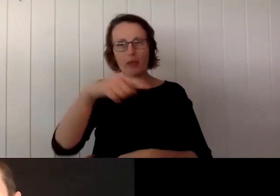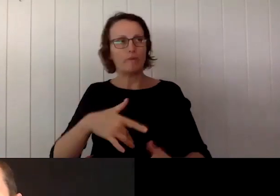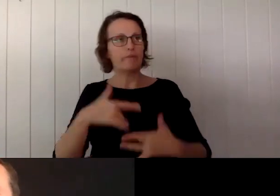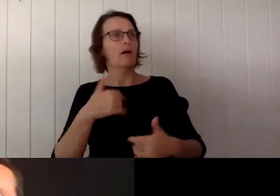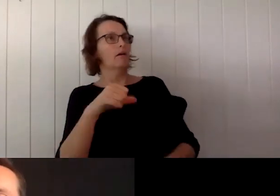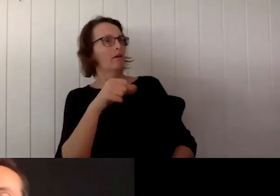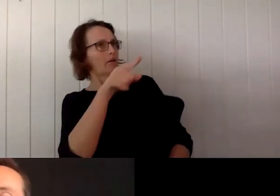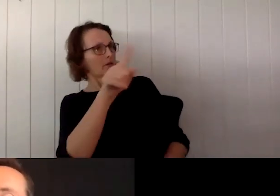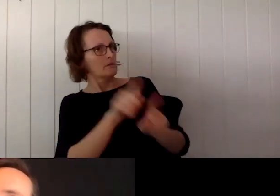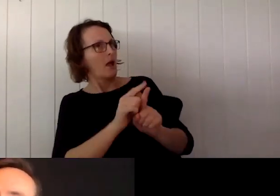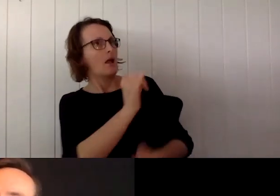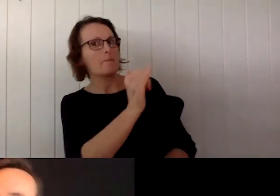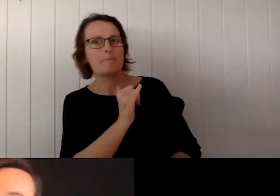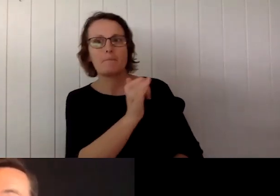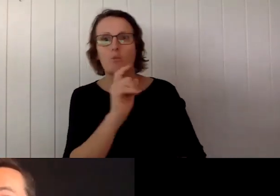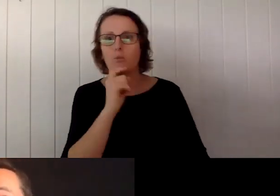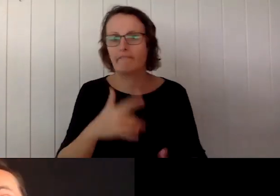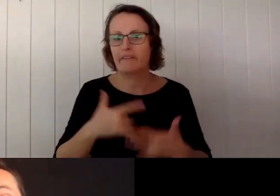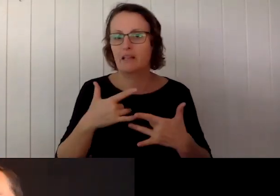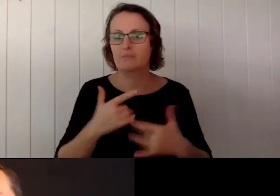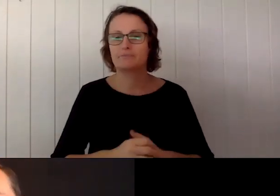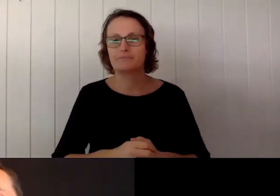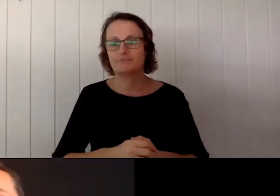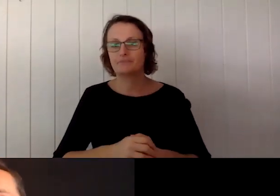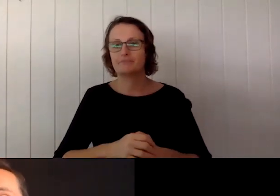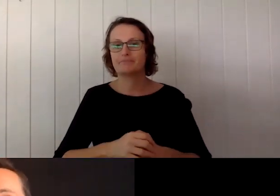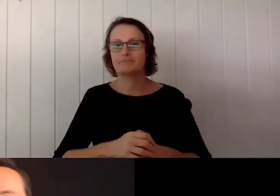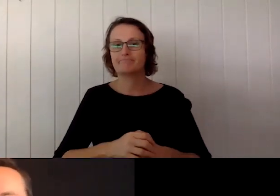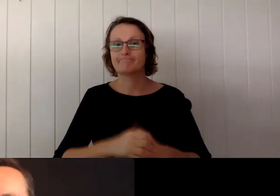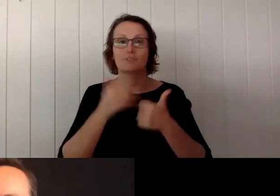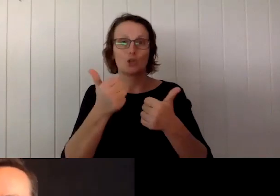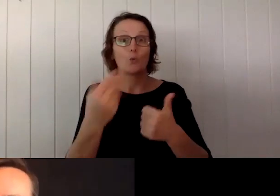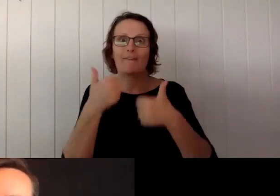honest and vulnerable way. >> Kevin: OK. We've got some great questions